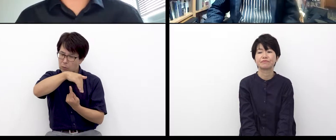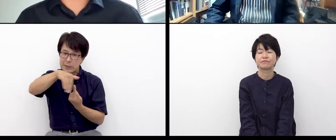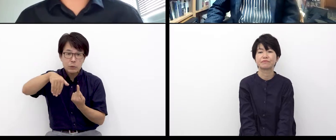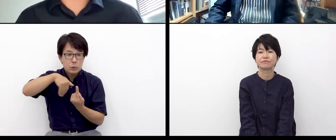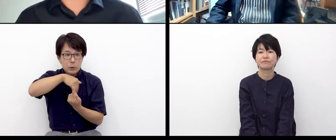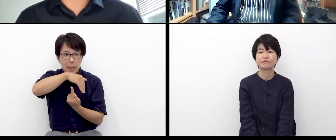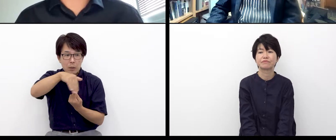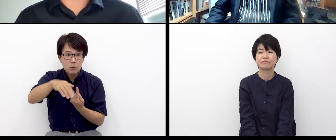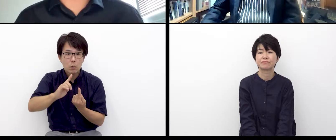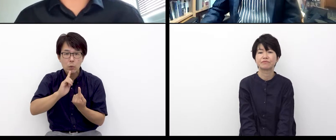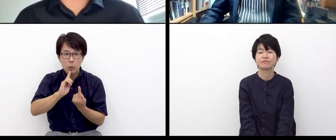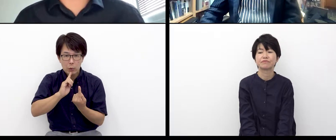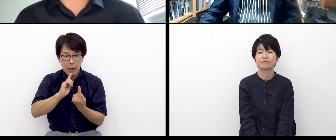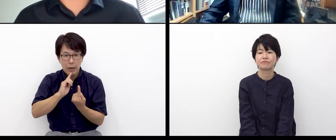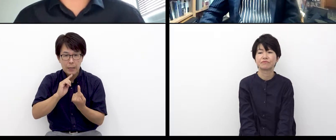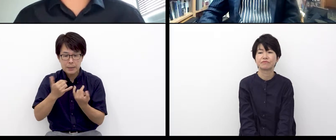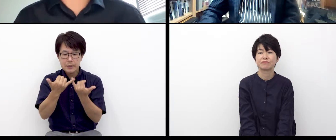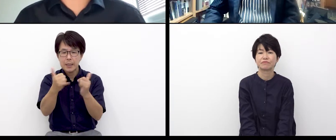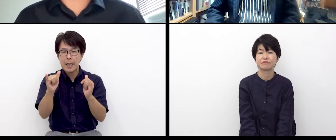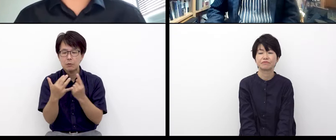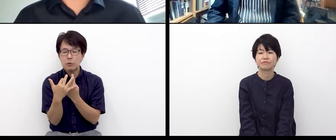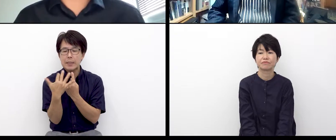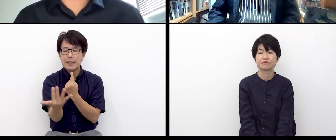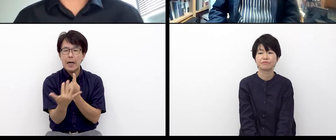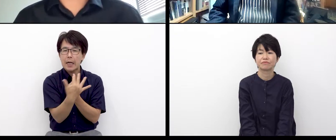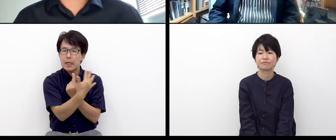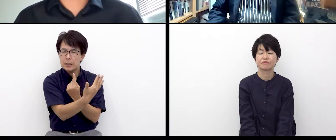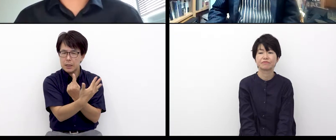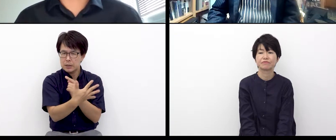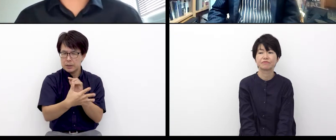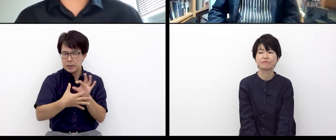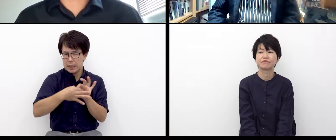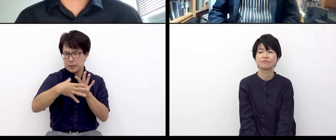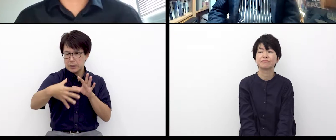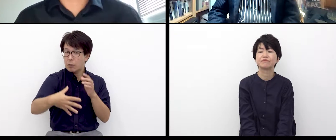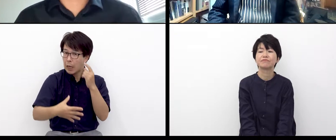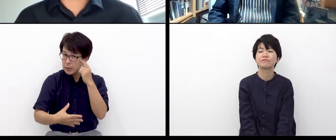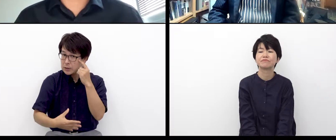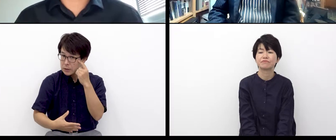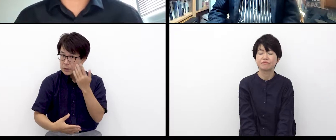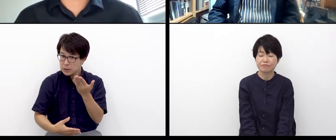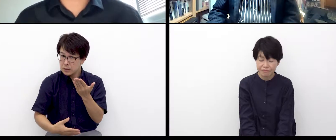or separated. SAITO: In fact, most of them are